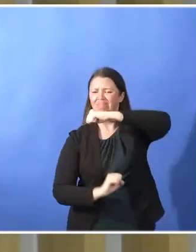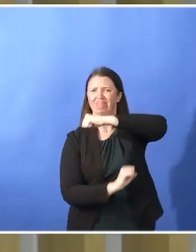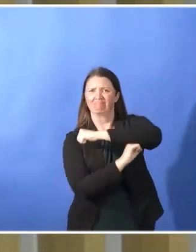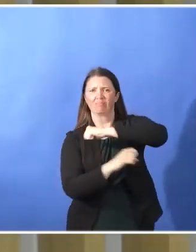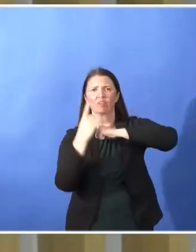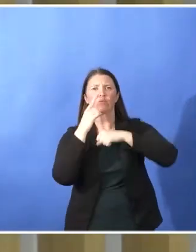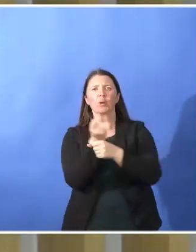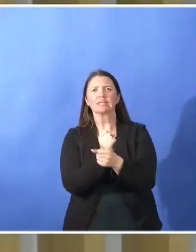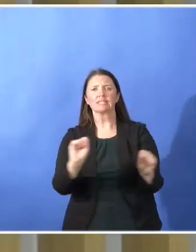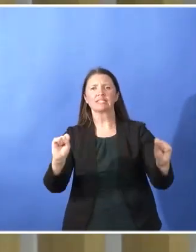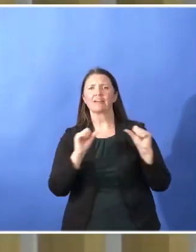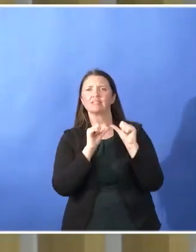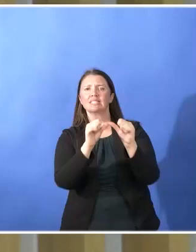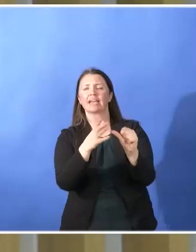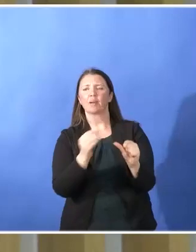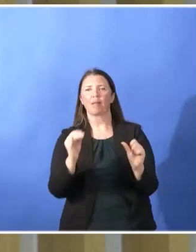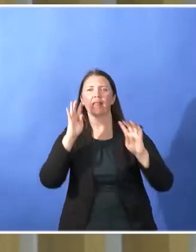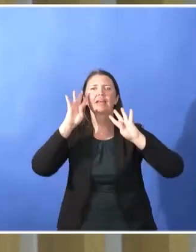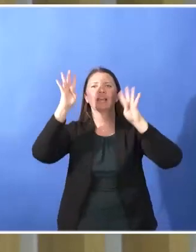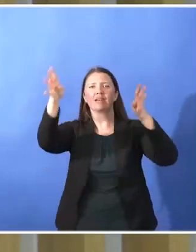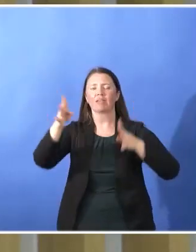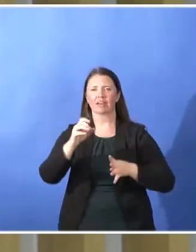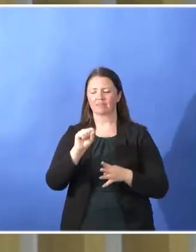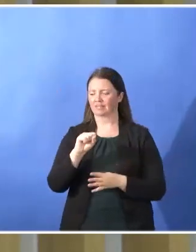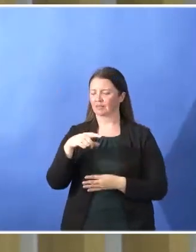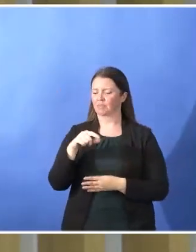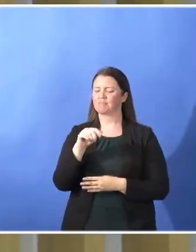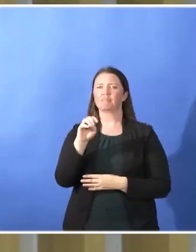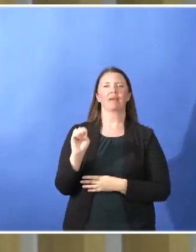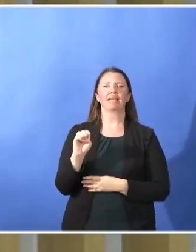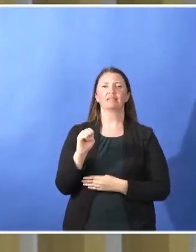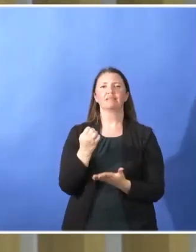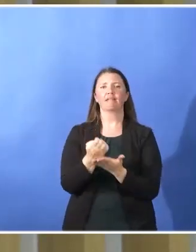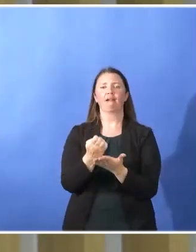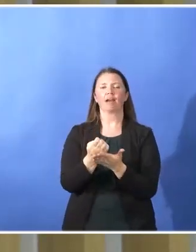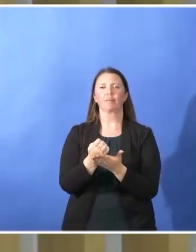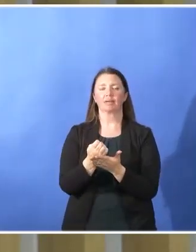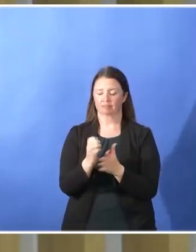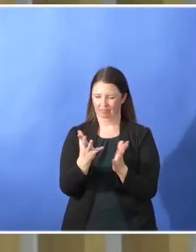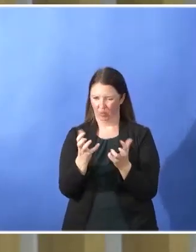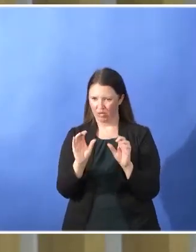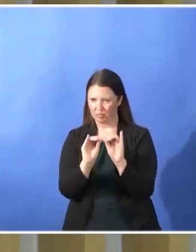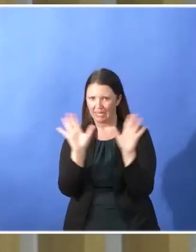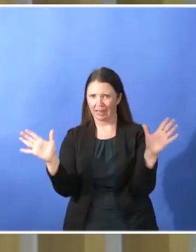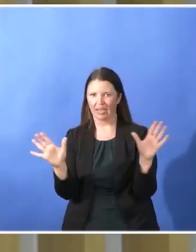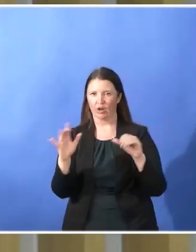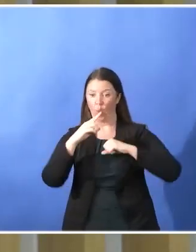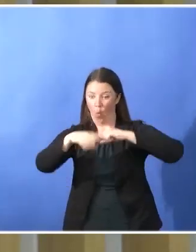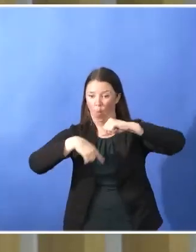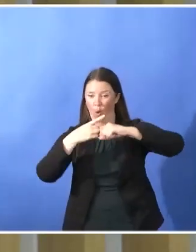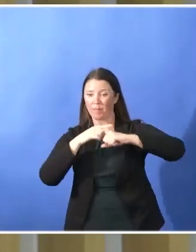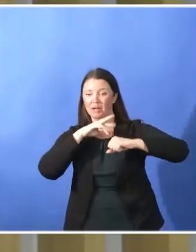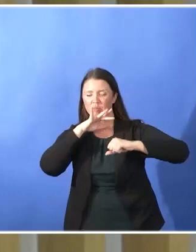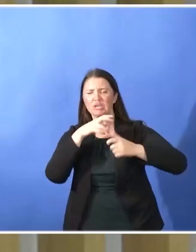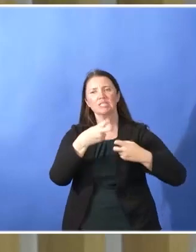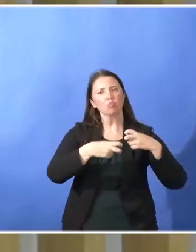ORBITAL DEBRIS IS A PROBLEM BUT NOT A CRISIS, NOT YET. OPERATORS MIGHT WELL BE FORGIVEN FOR WONDERING WHERE